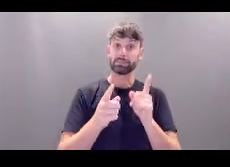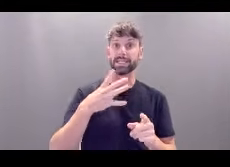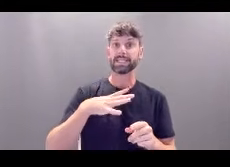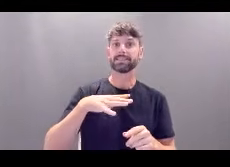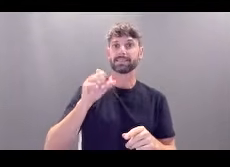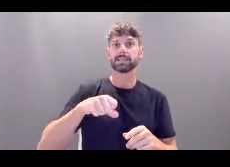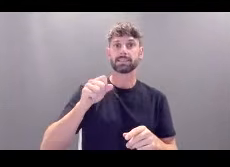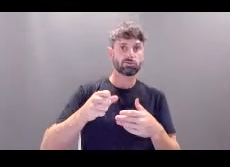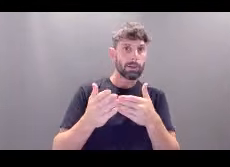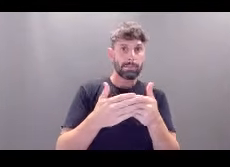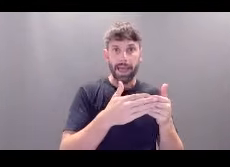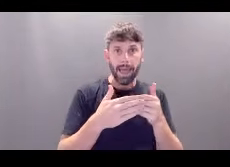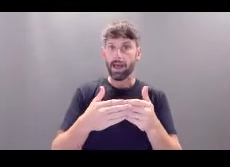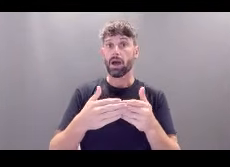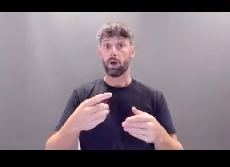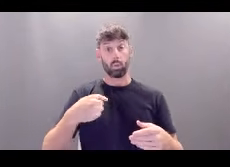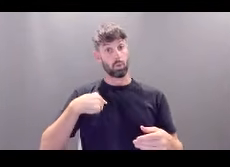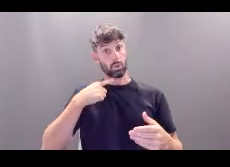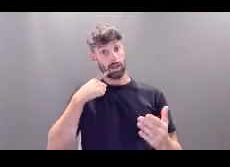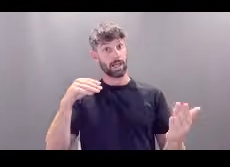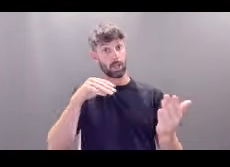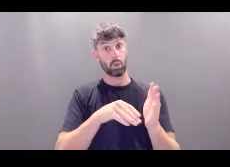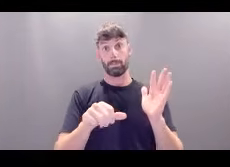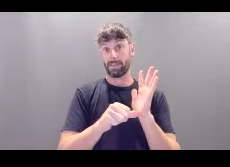include funding for repairs and maintenance in